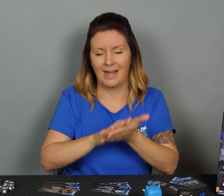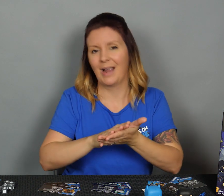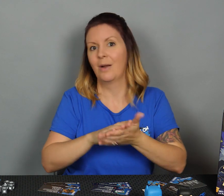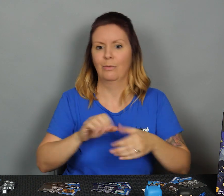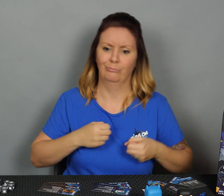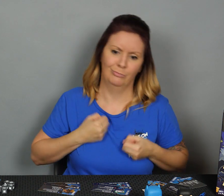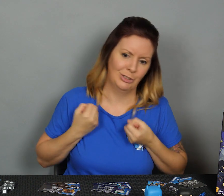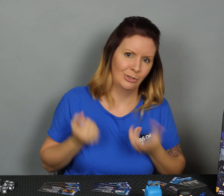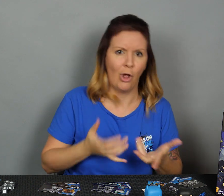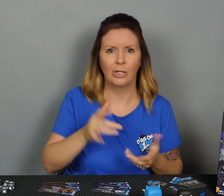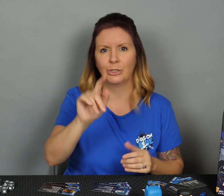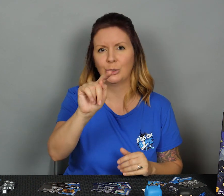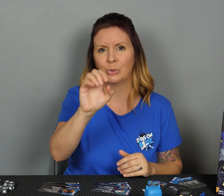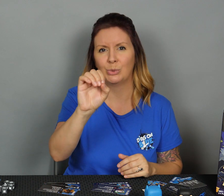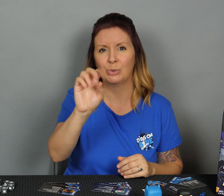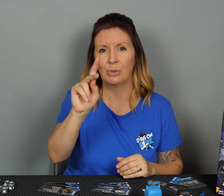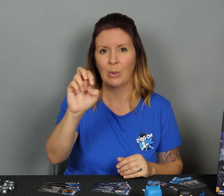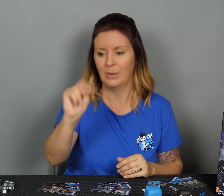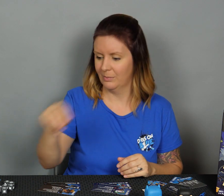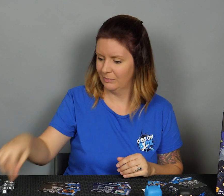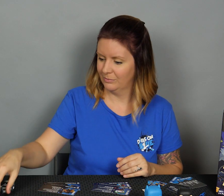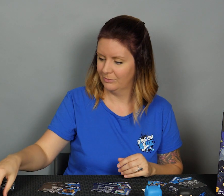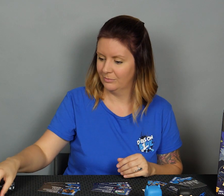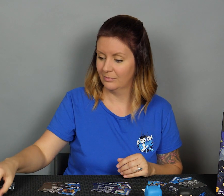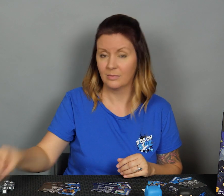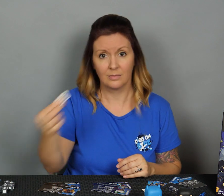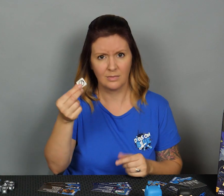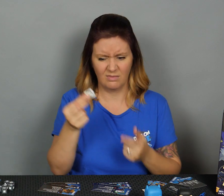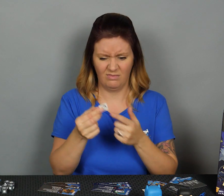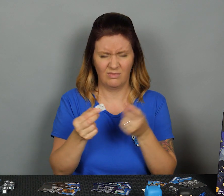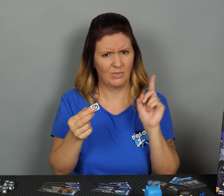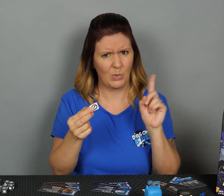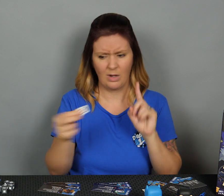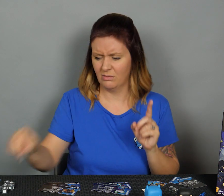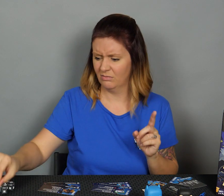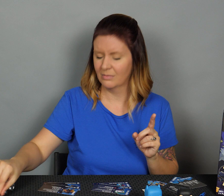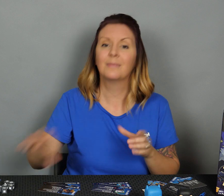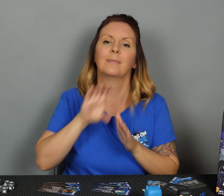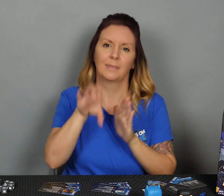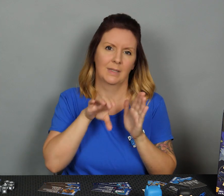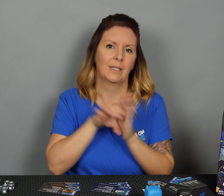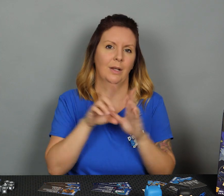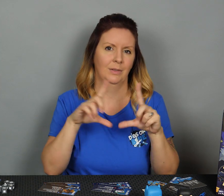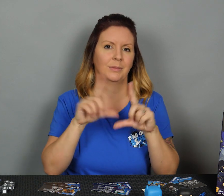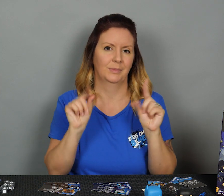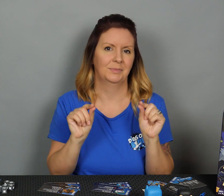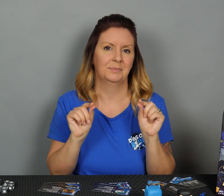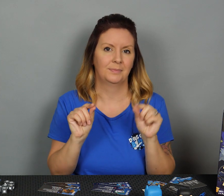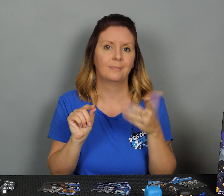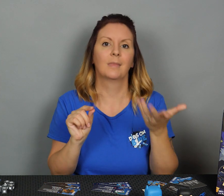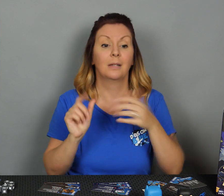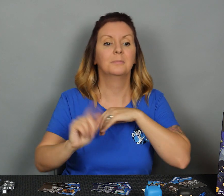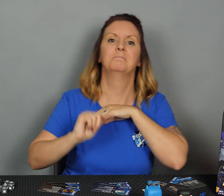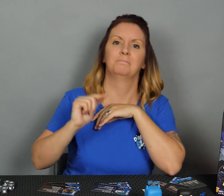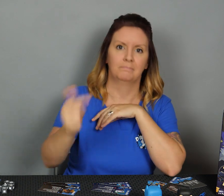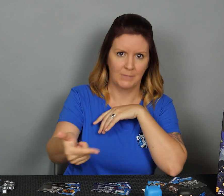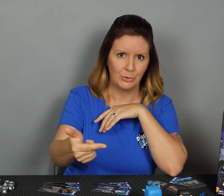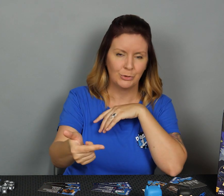When a character becomes exhausted, place an exhausted token on that character’s card.